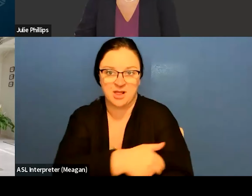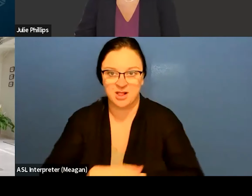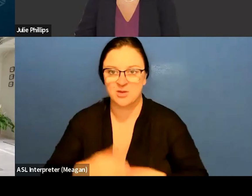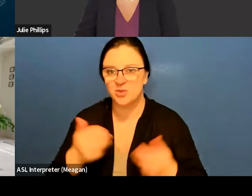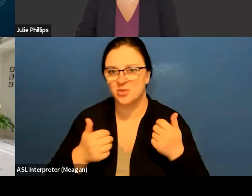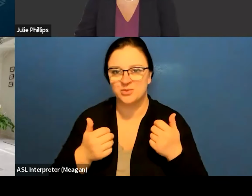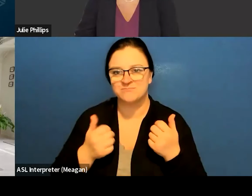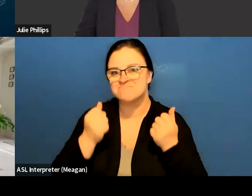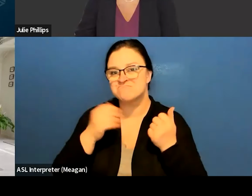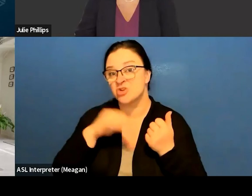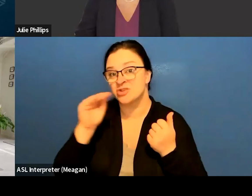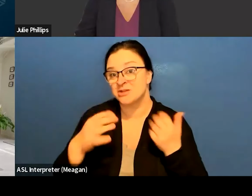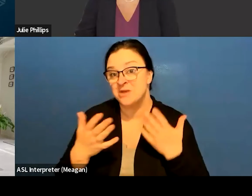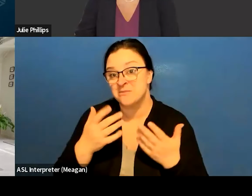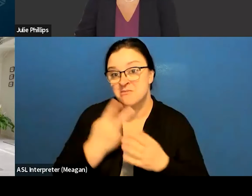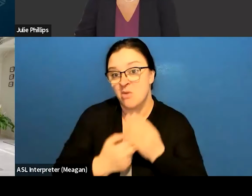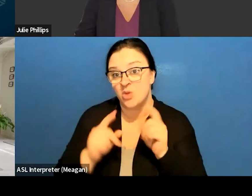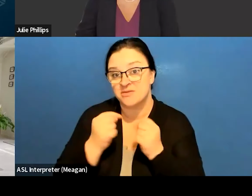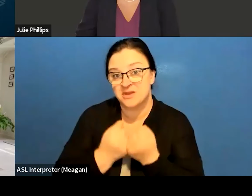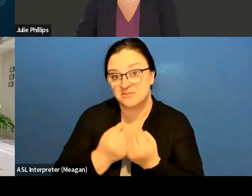Maybe if both teams could respond.